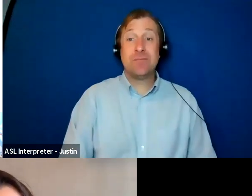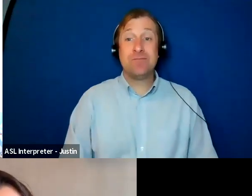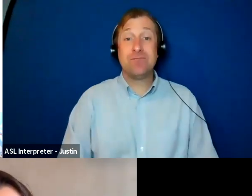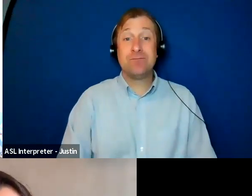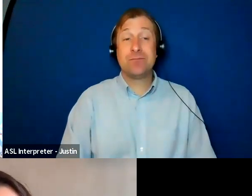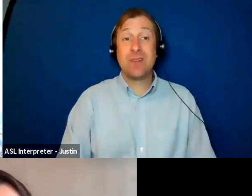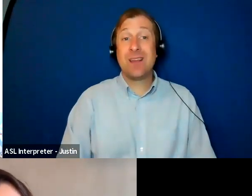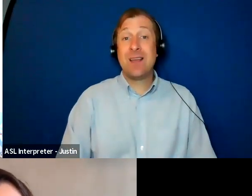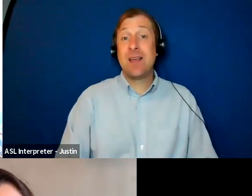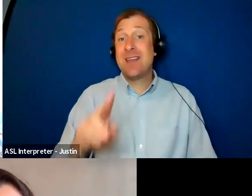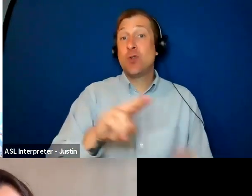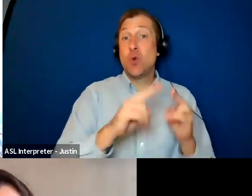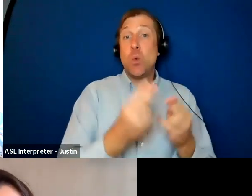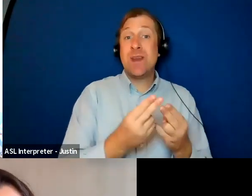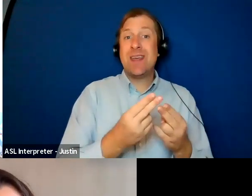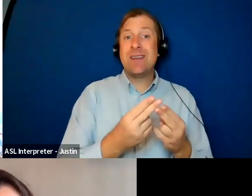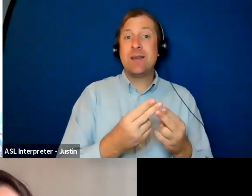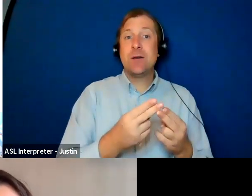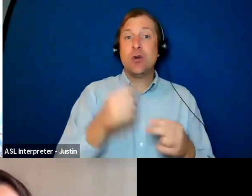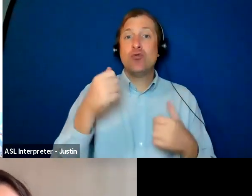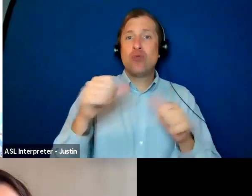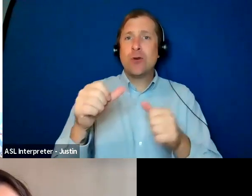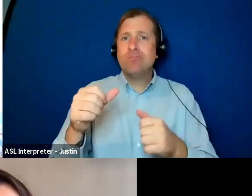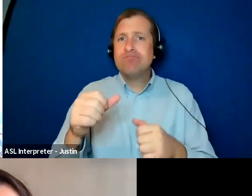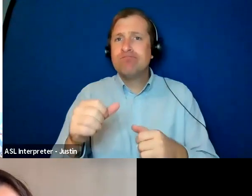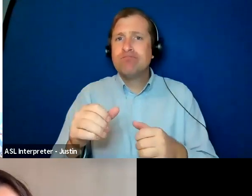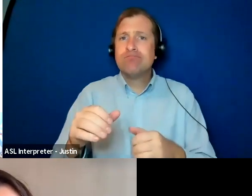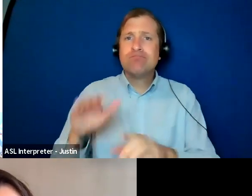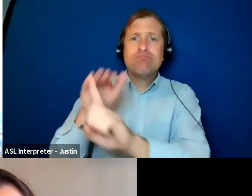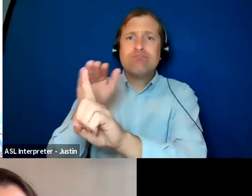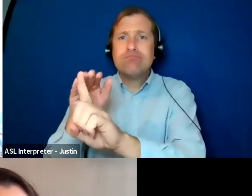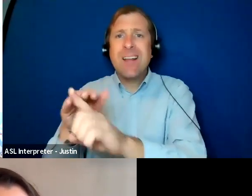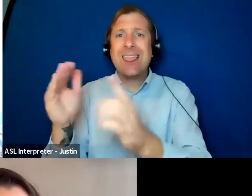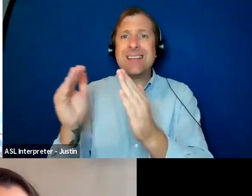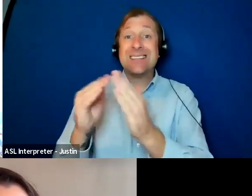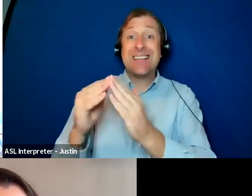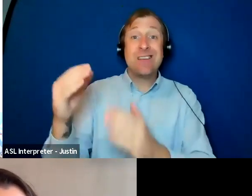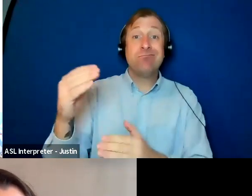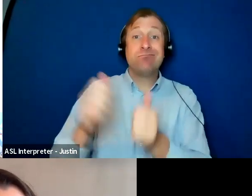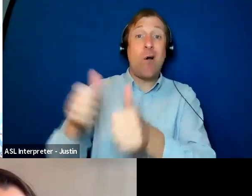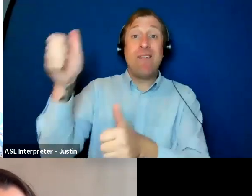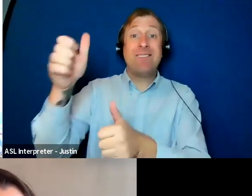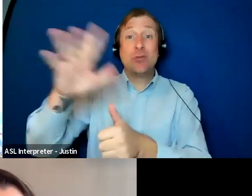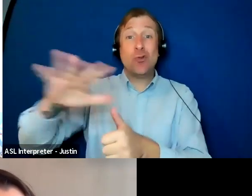"Is the union doing anything to lobby city officials to get the law changed in LA County to require a COVID testing on commercial sets?"